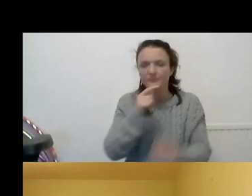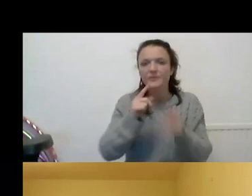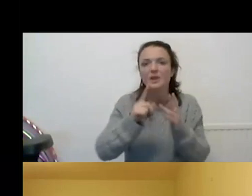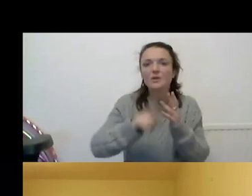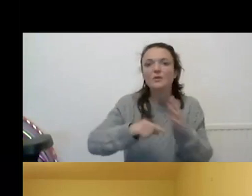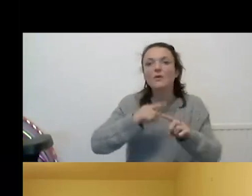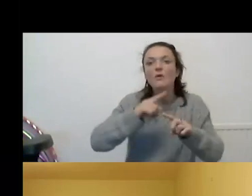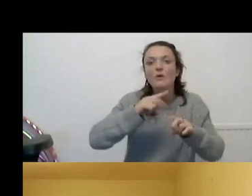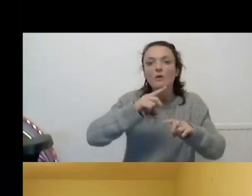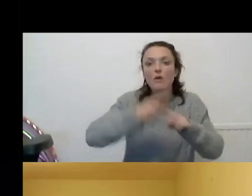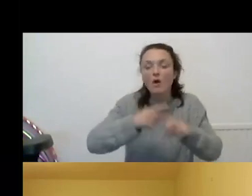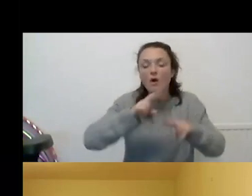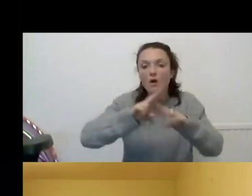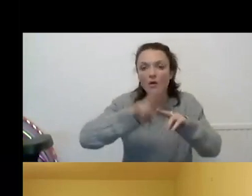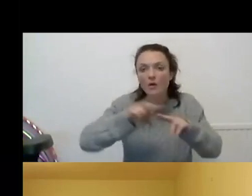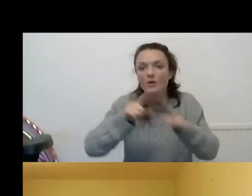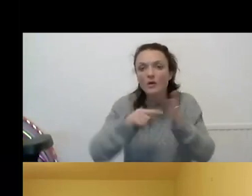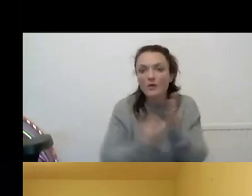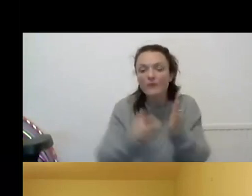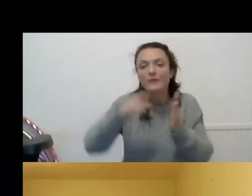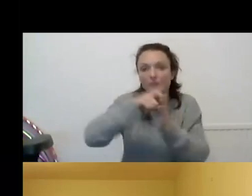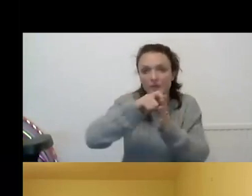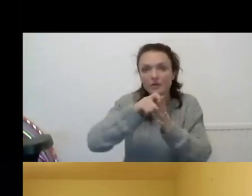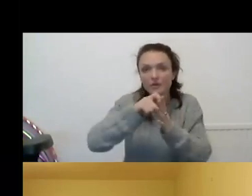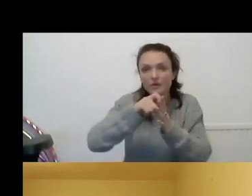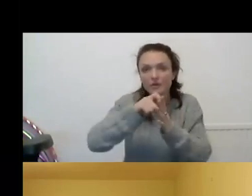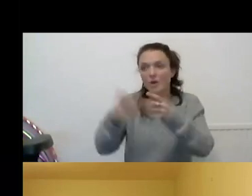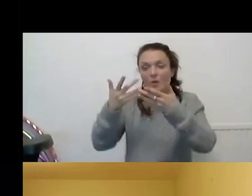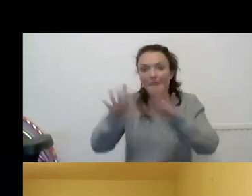the country. So other parts of the country that have much higher infection rates in Bristol did